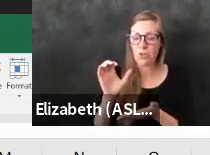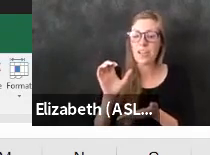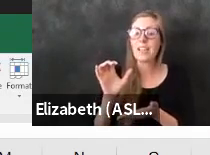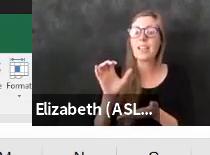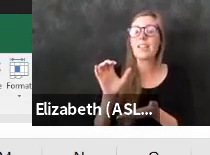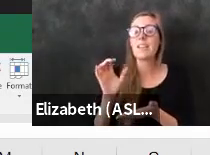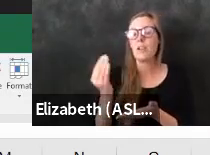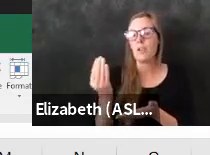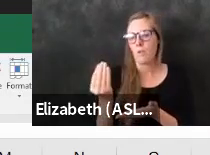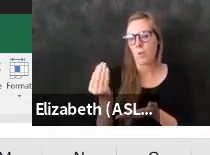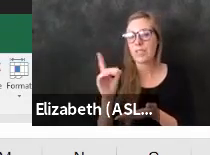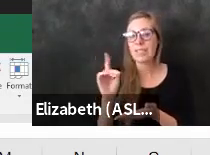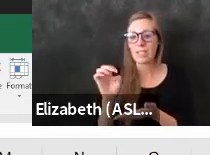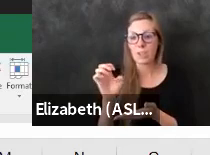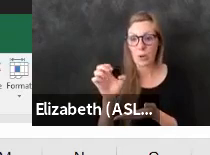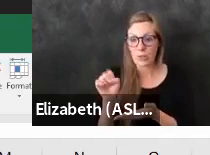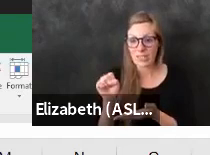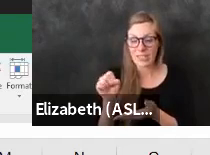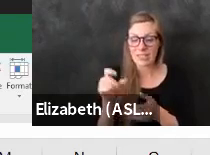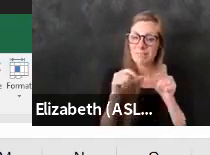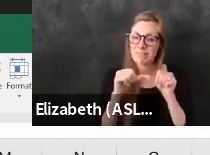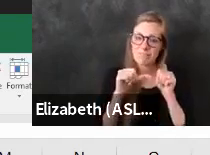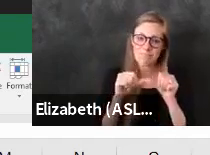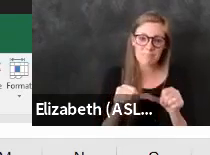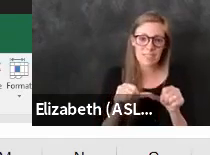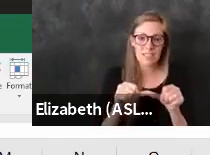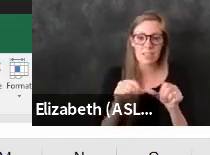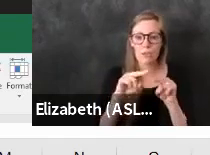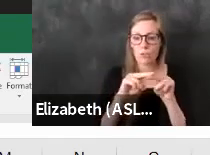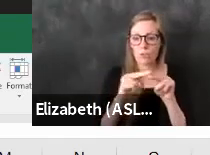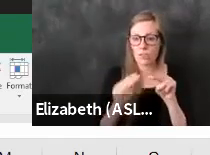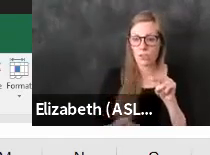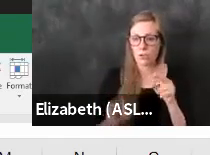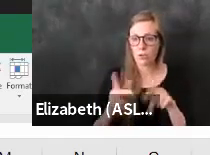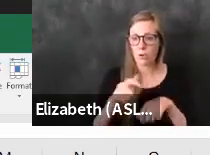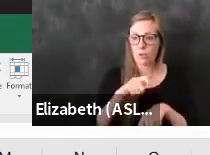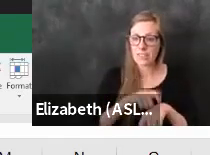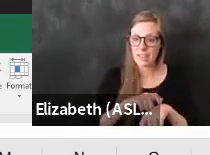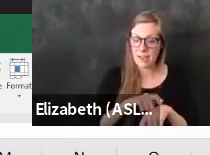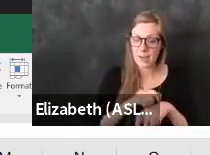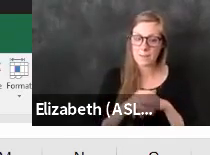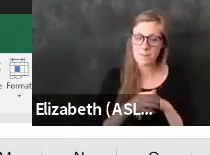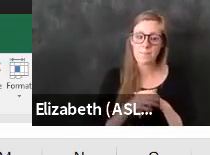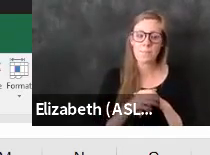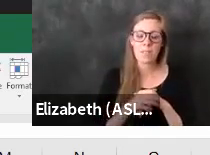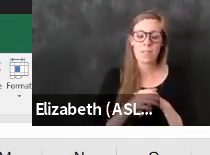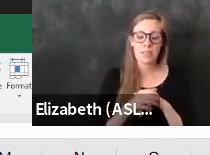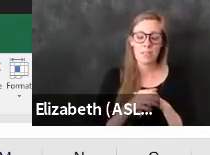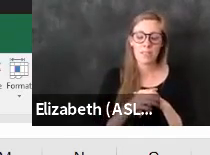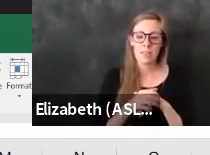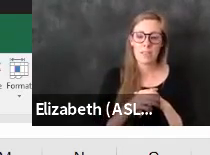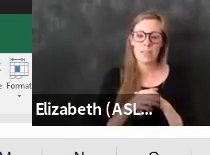fourteen doses continuing to decrease over time and just is an average.